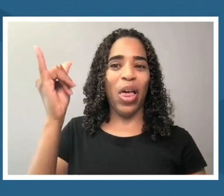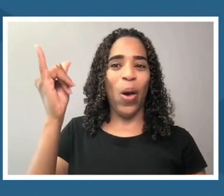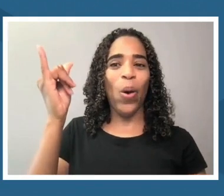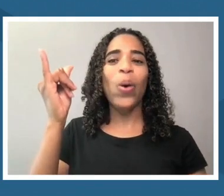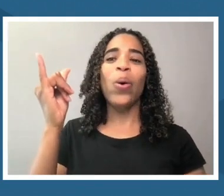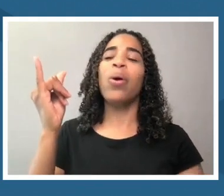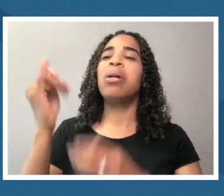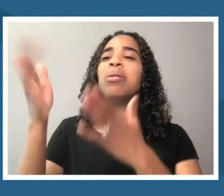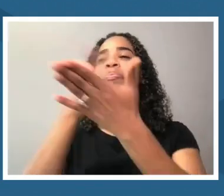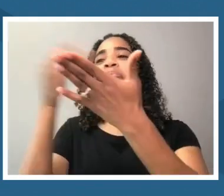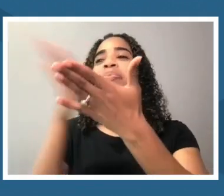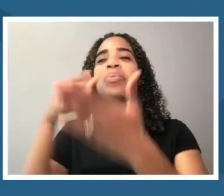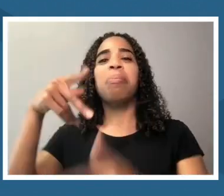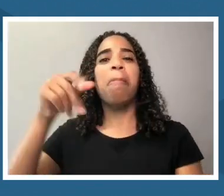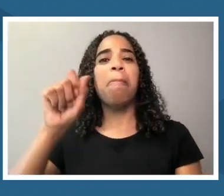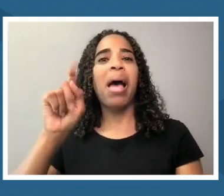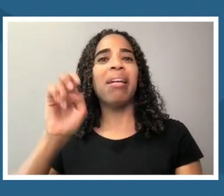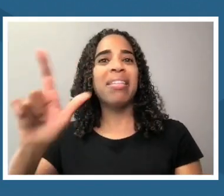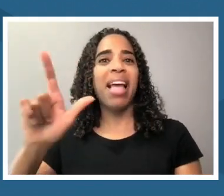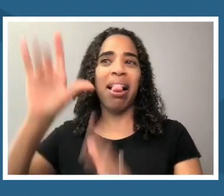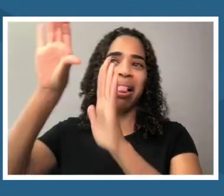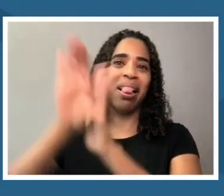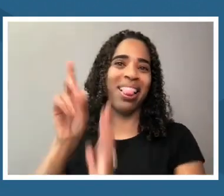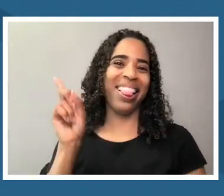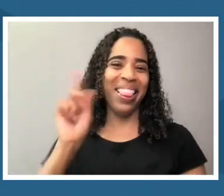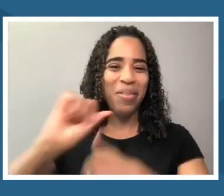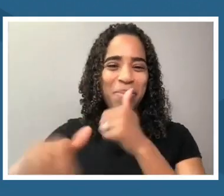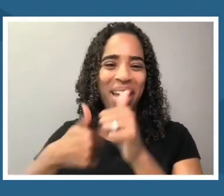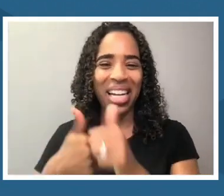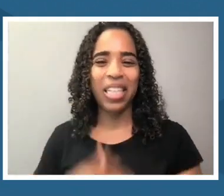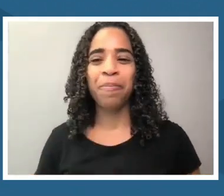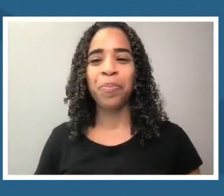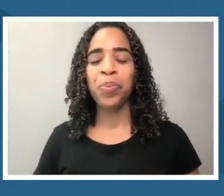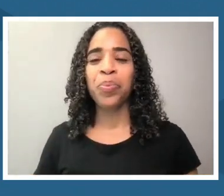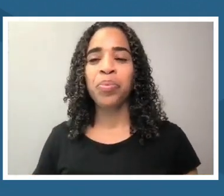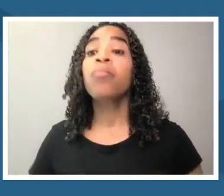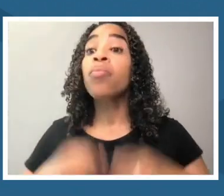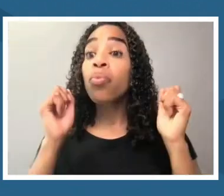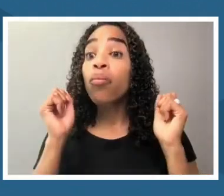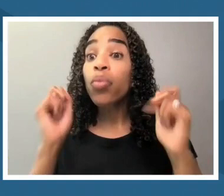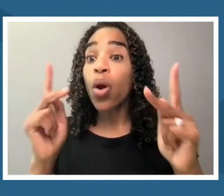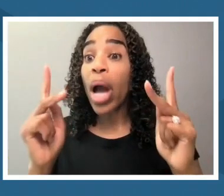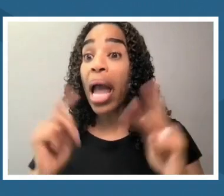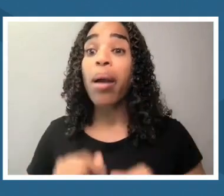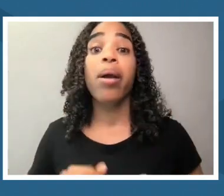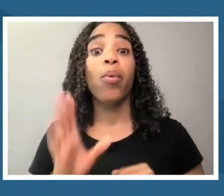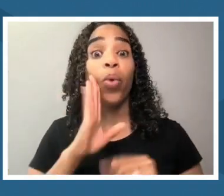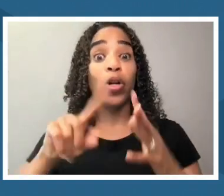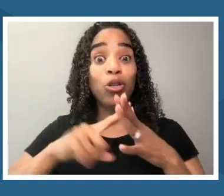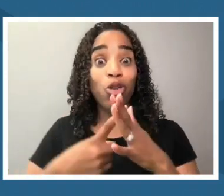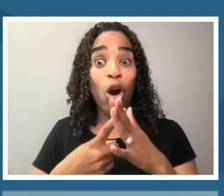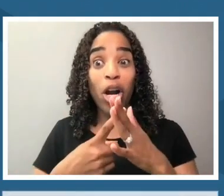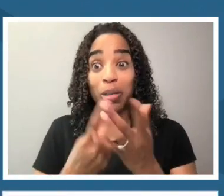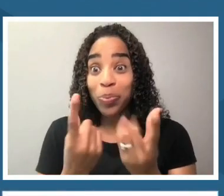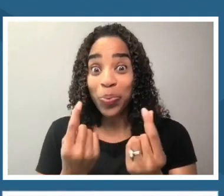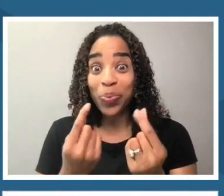me uh so to start us in on what we're actually going to be doing today i think we'll